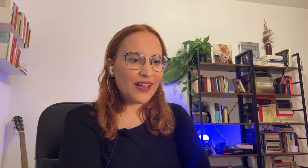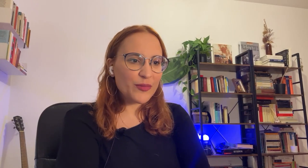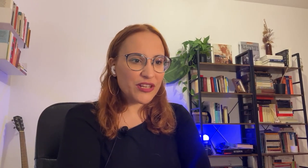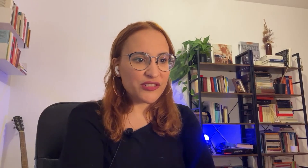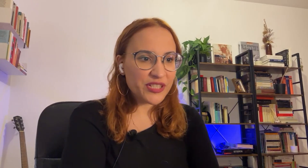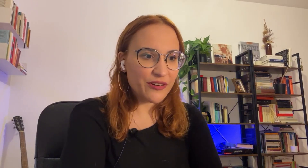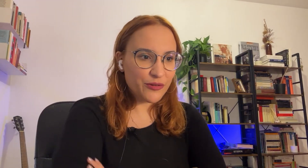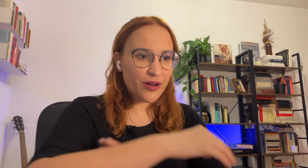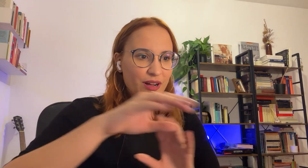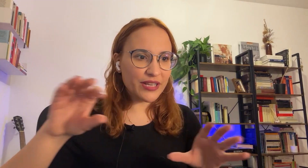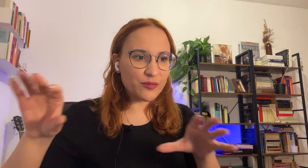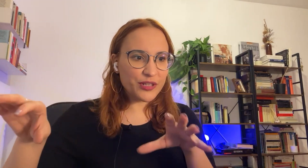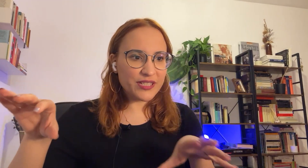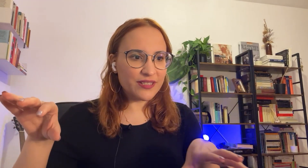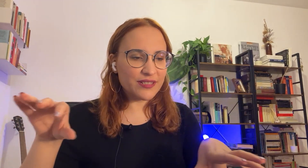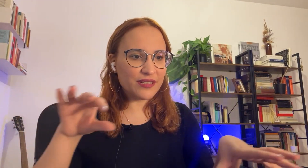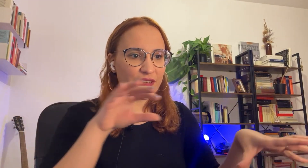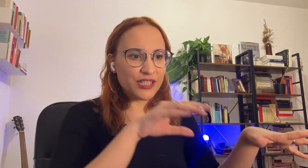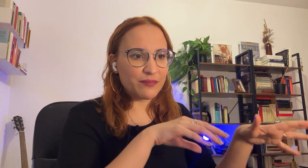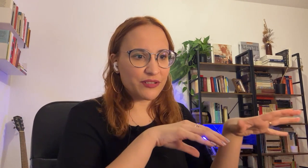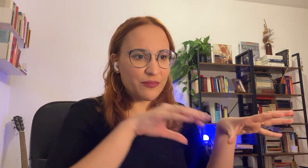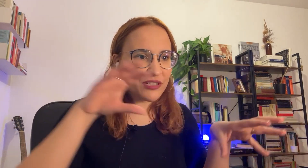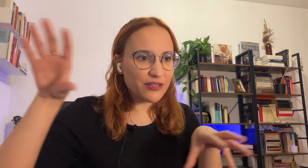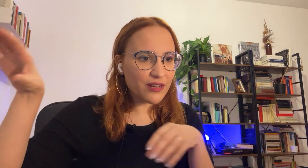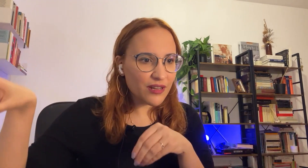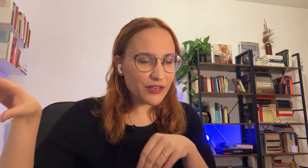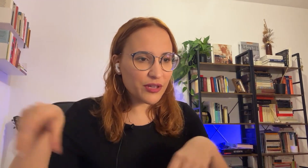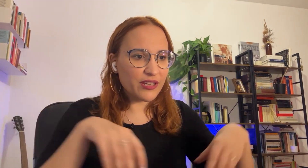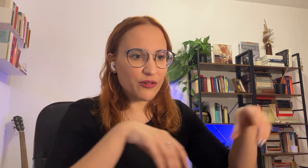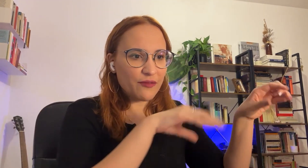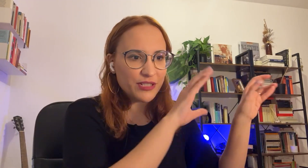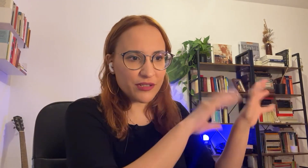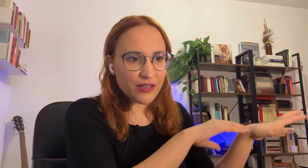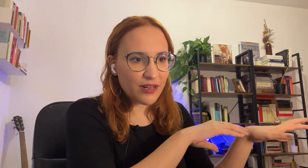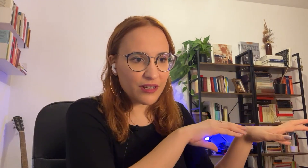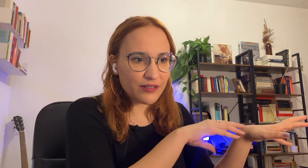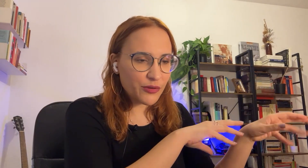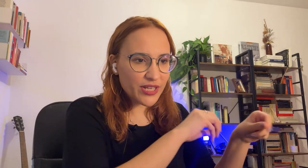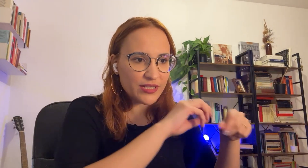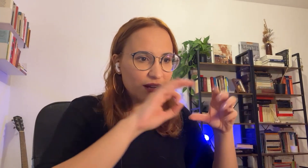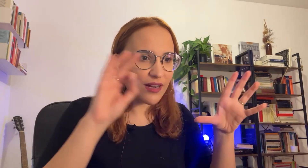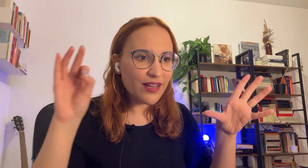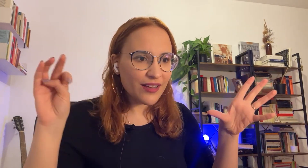How many countries are you incorporating this technology in? Because you mentioned the UK. You have mentioned the US.